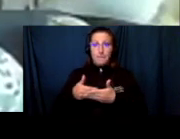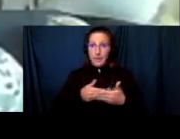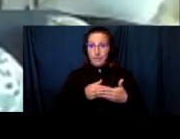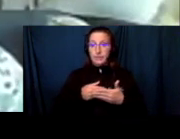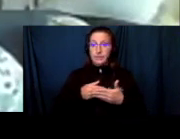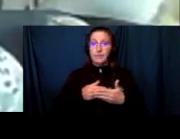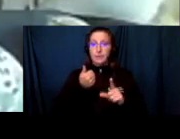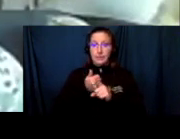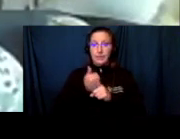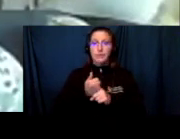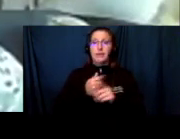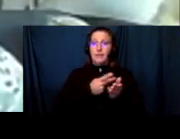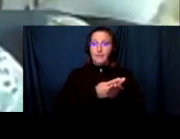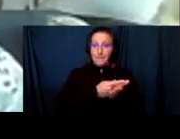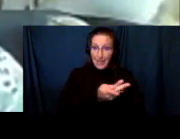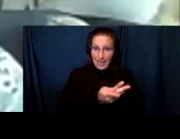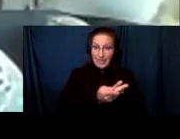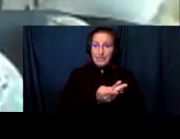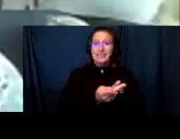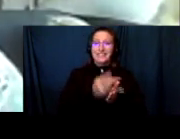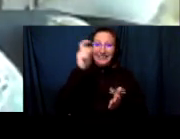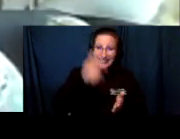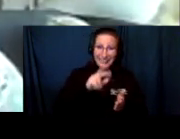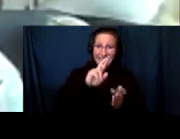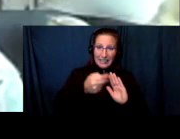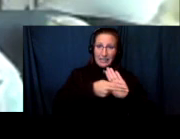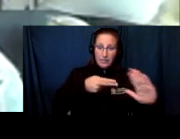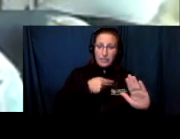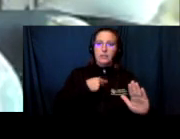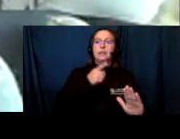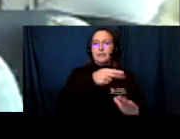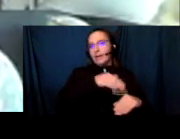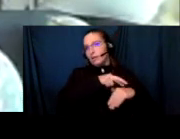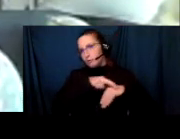who need diagnostic evals are the ones who are actually getting to Childrens.